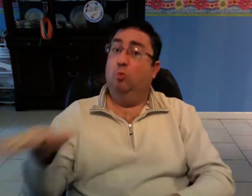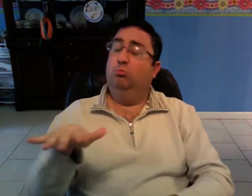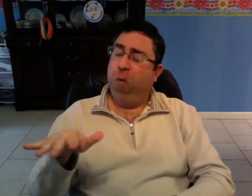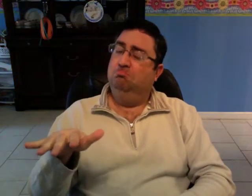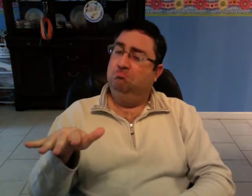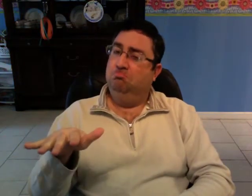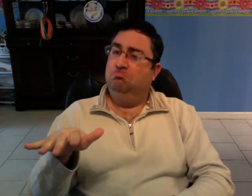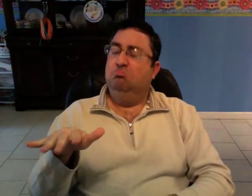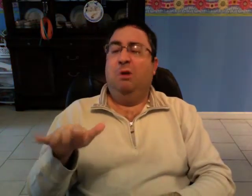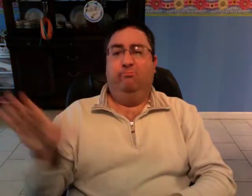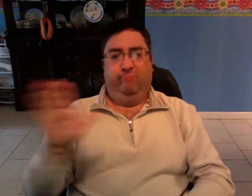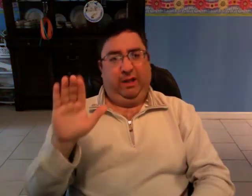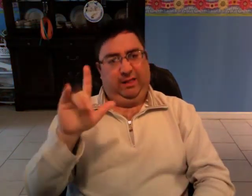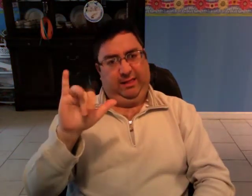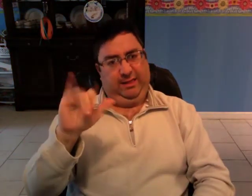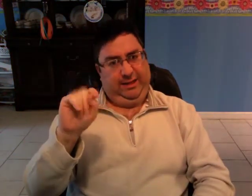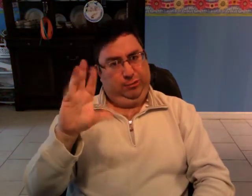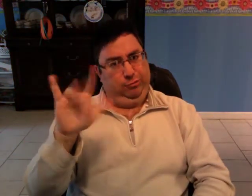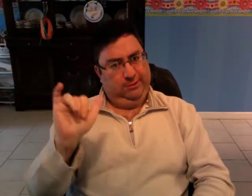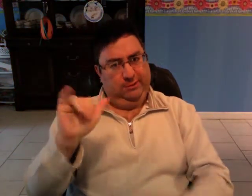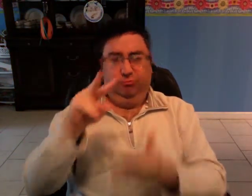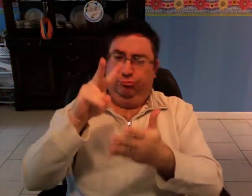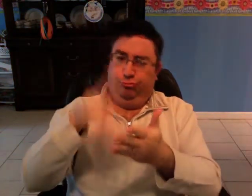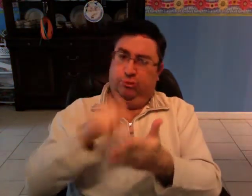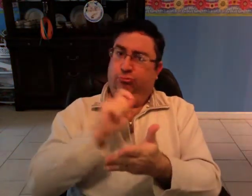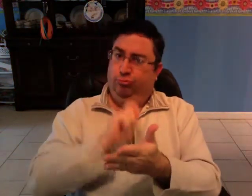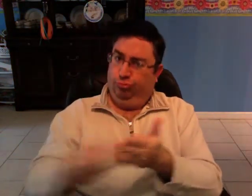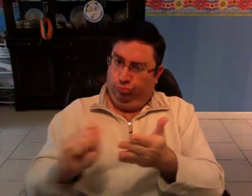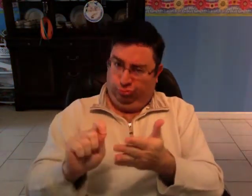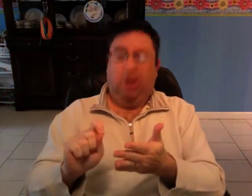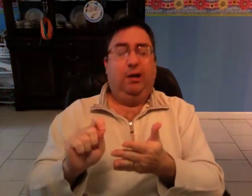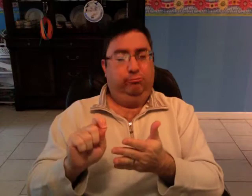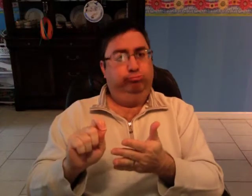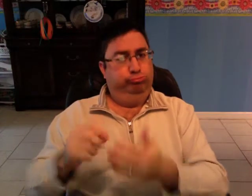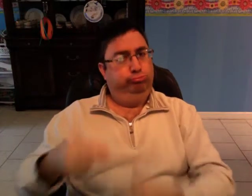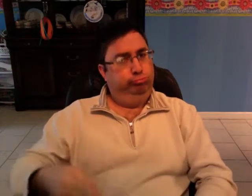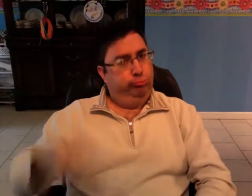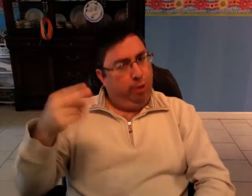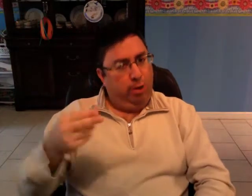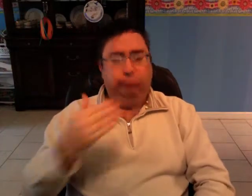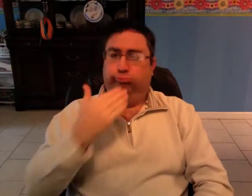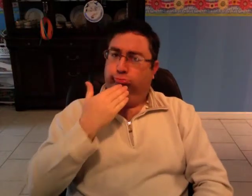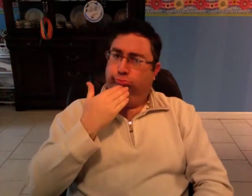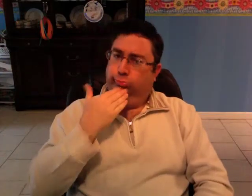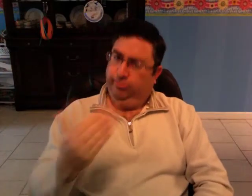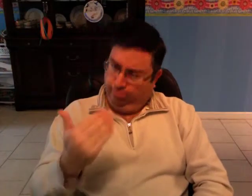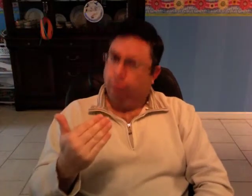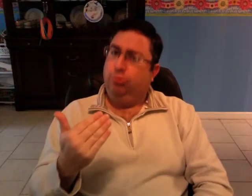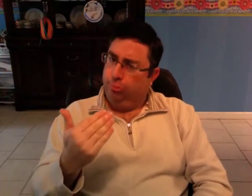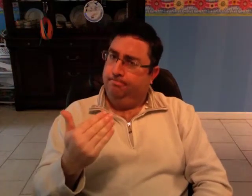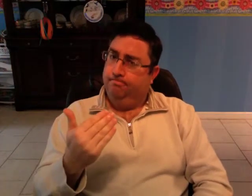had high rates of well-developed literacy (reading and writing).